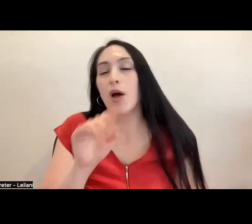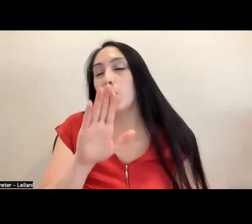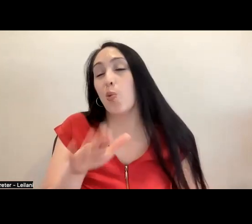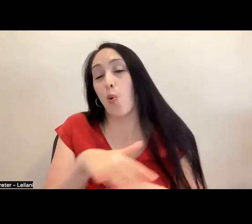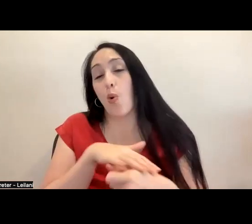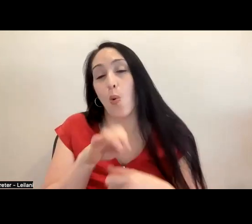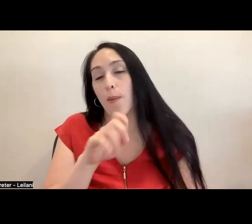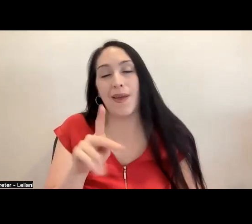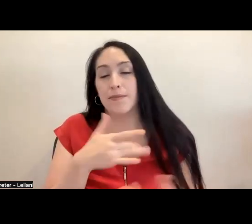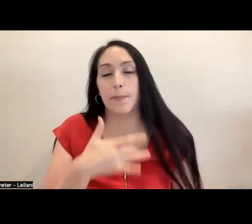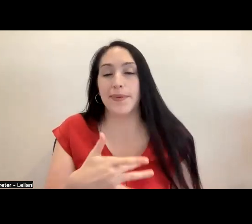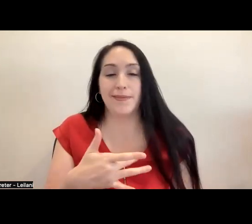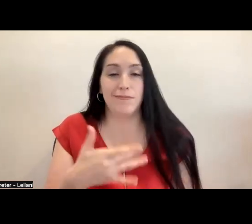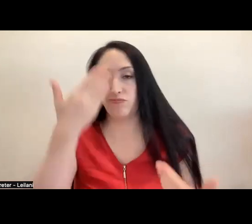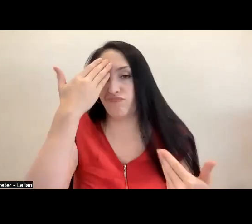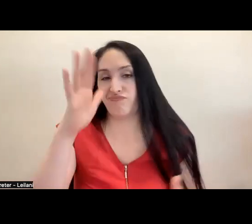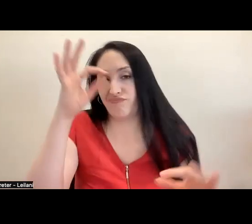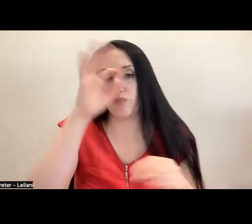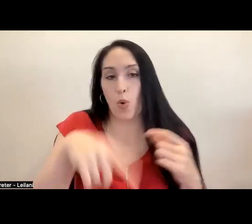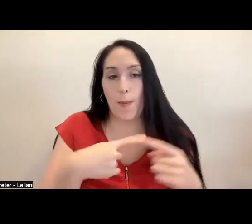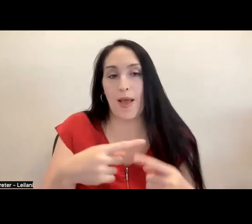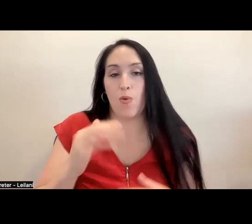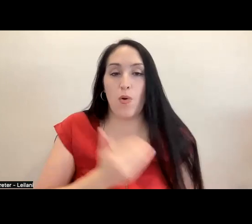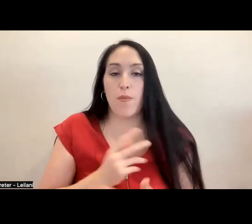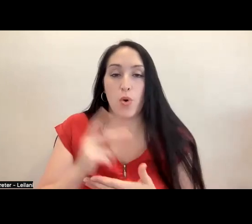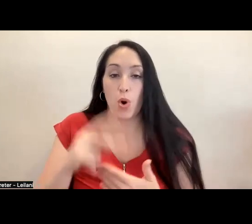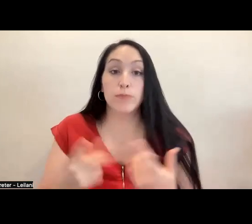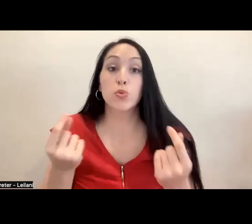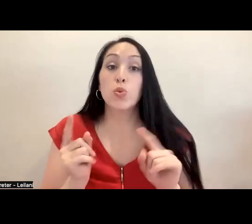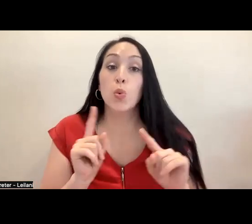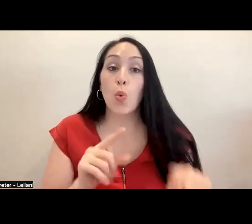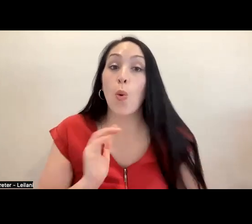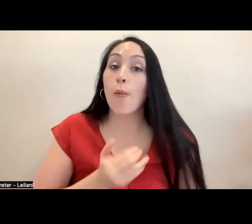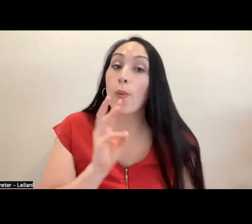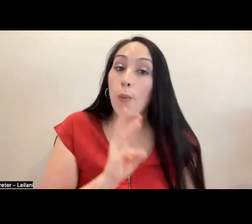11:53:51 So you would have to go to alien.com we're gonna need some identifying information